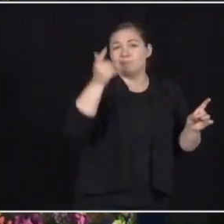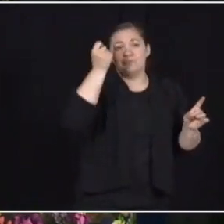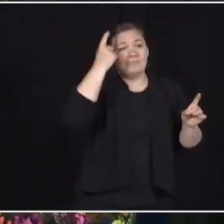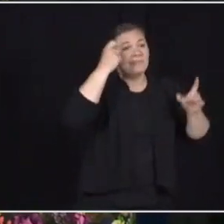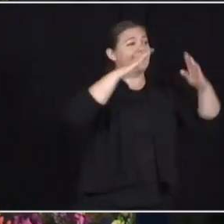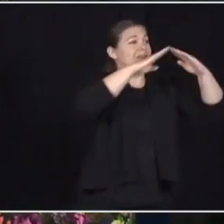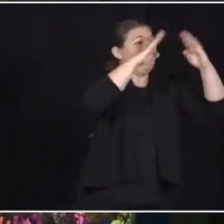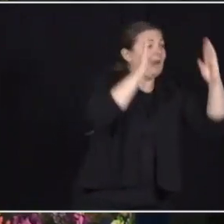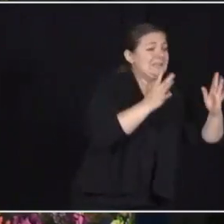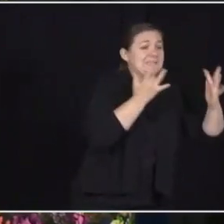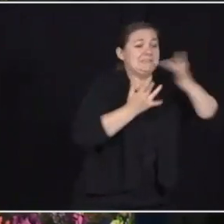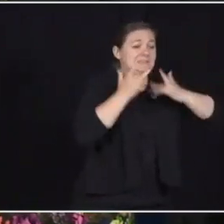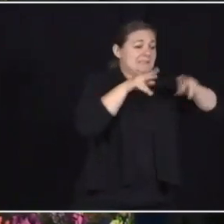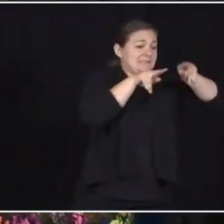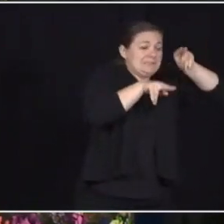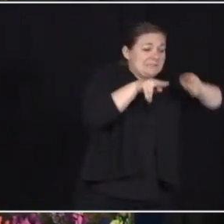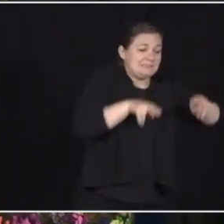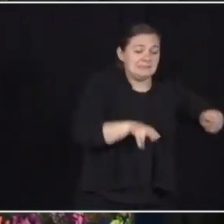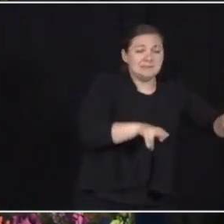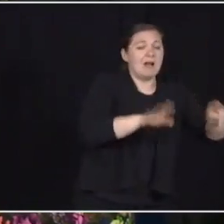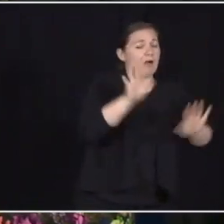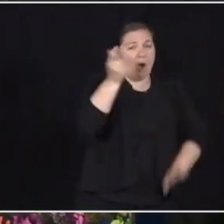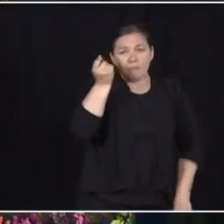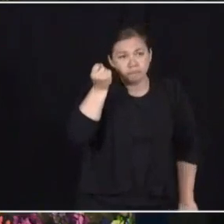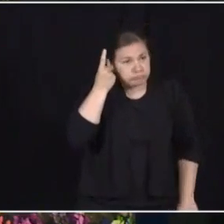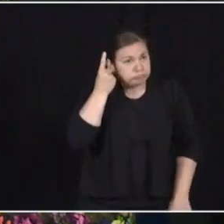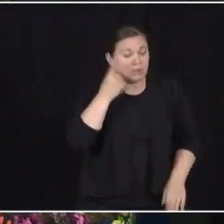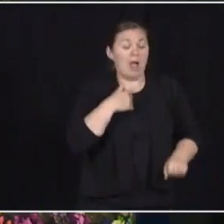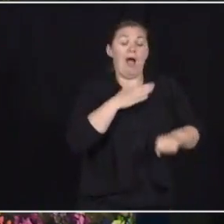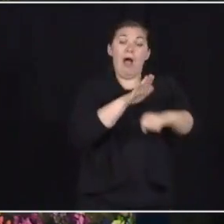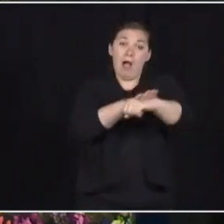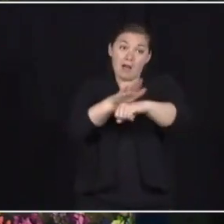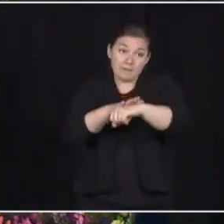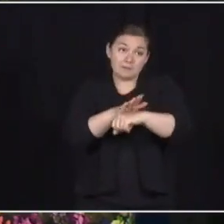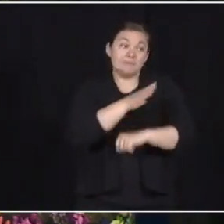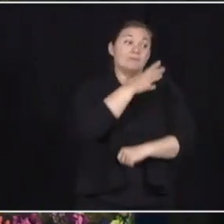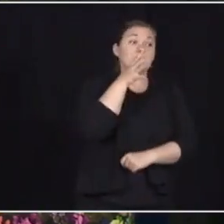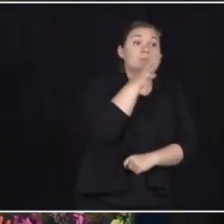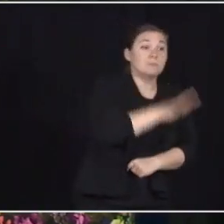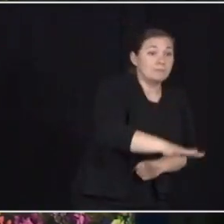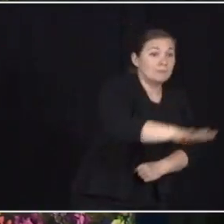tight, congregant areas. And we've also given the farmers money to make sure that we support them